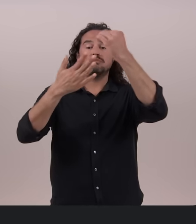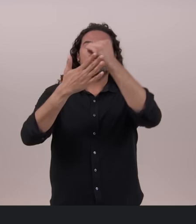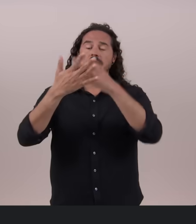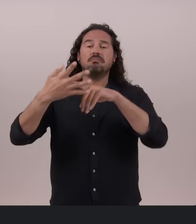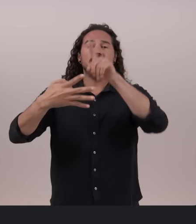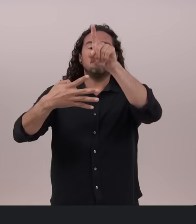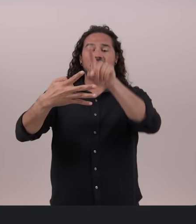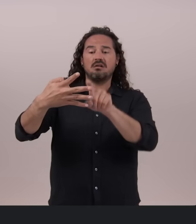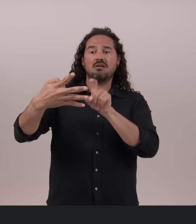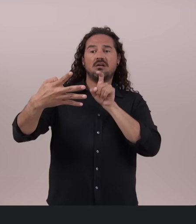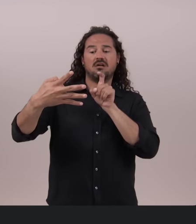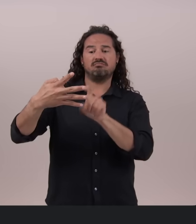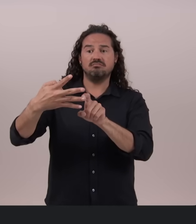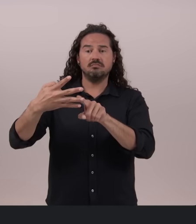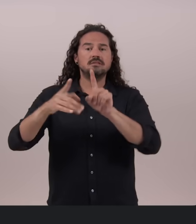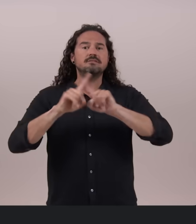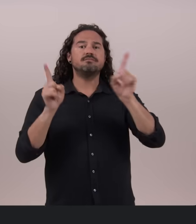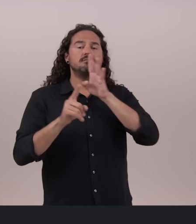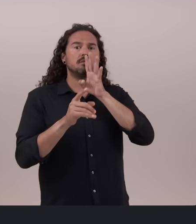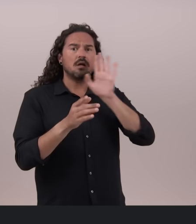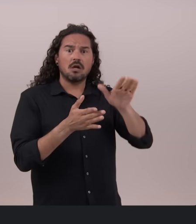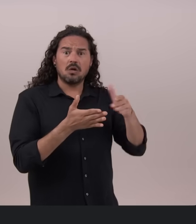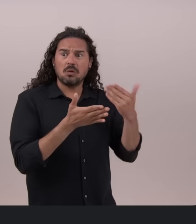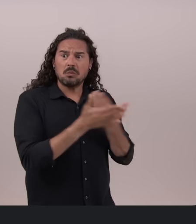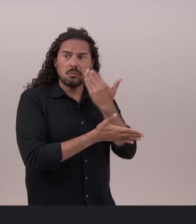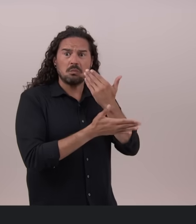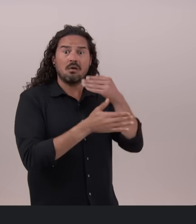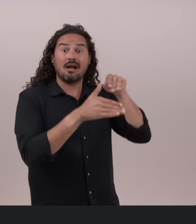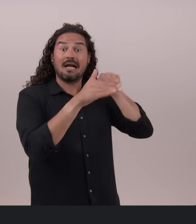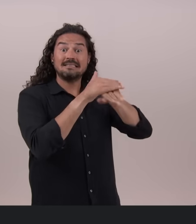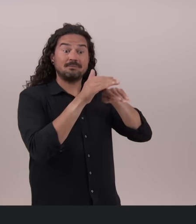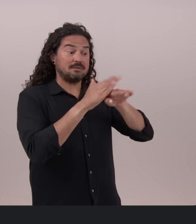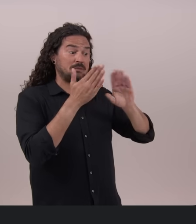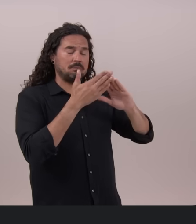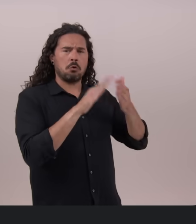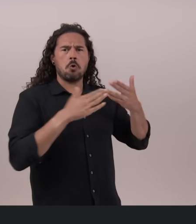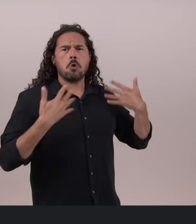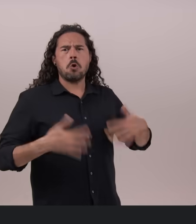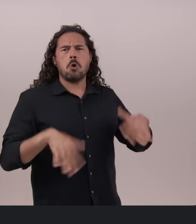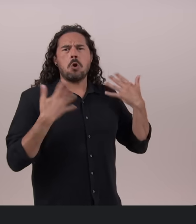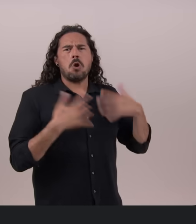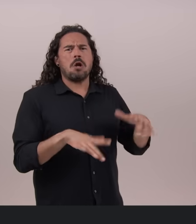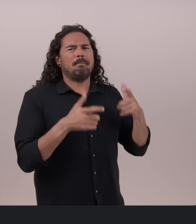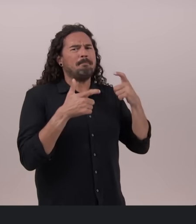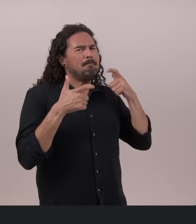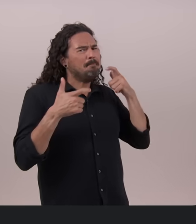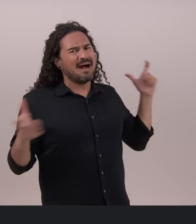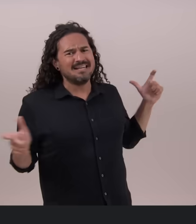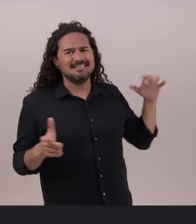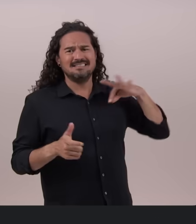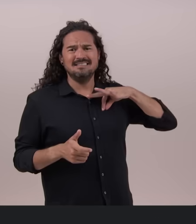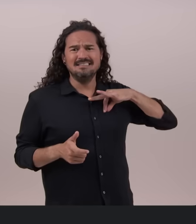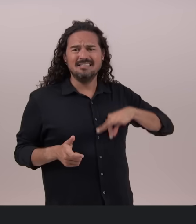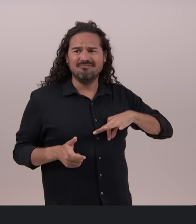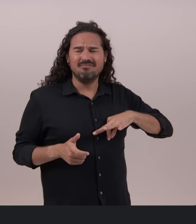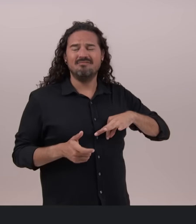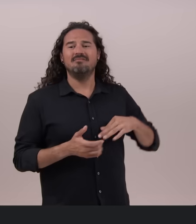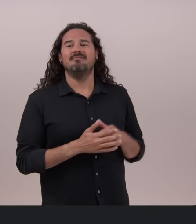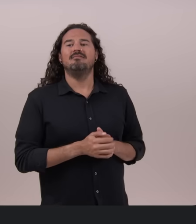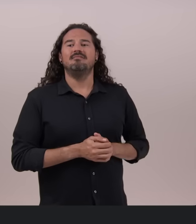And for the accessibility community, it's massive. This is so cool.